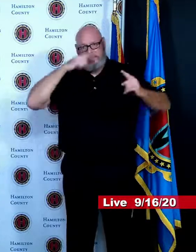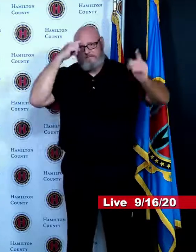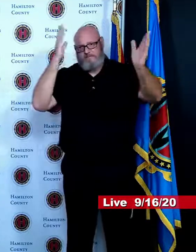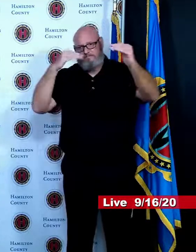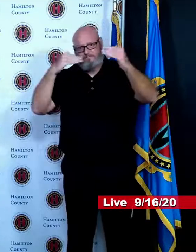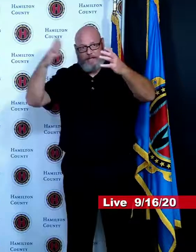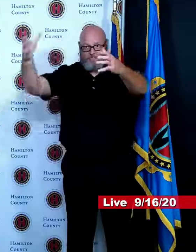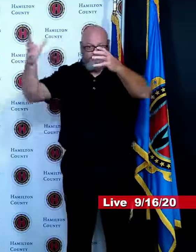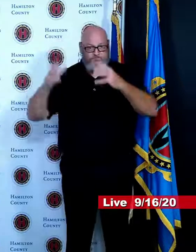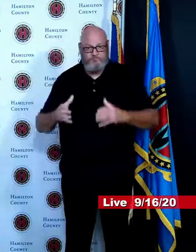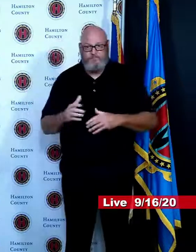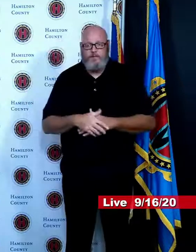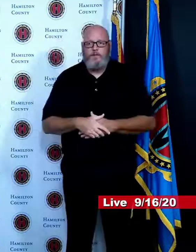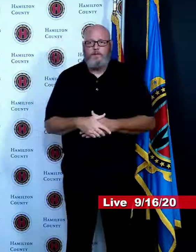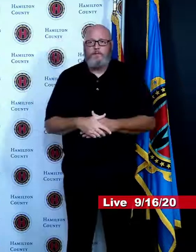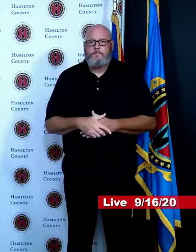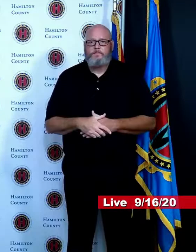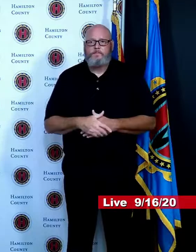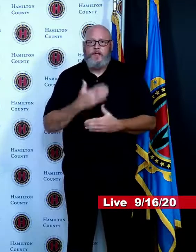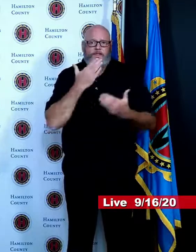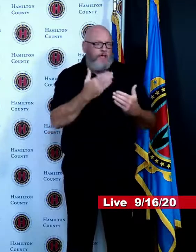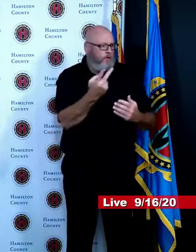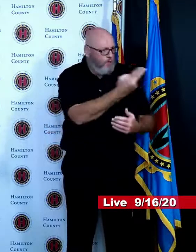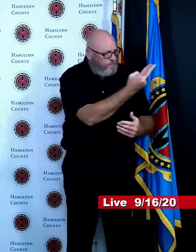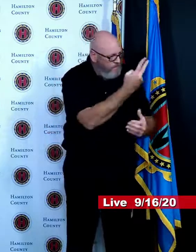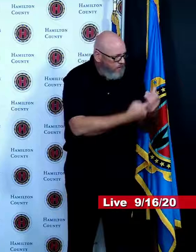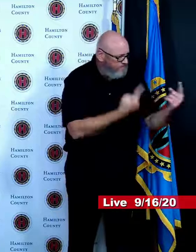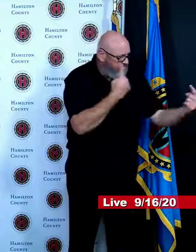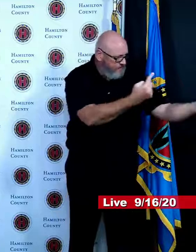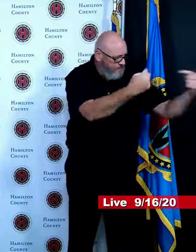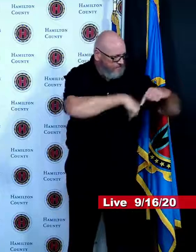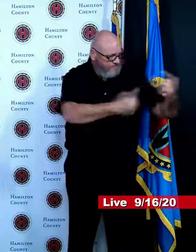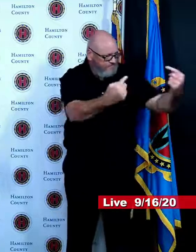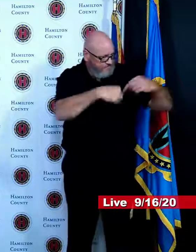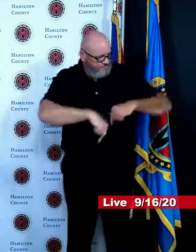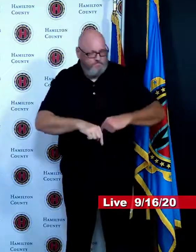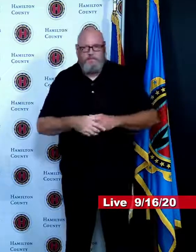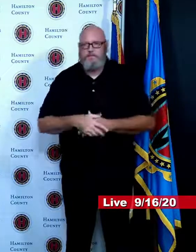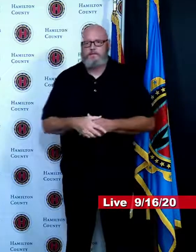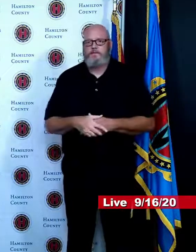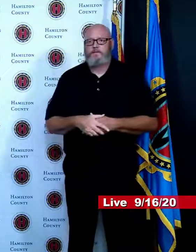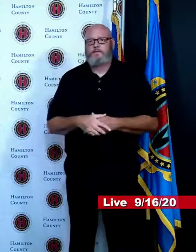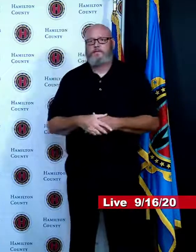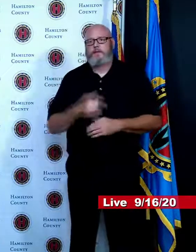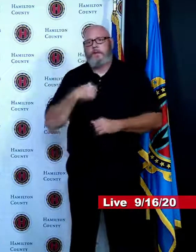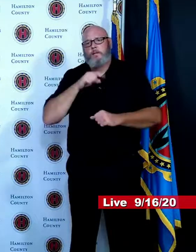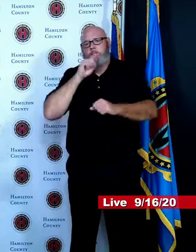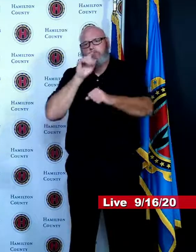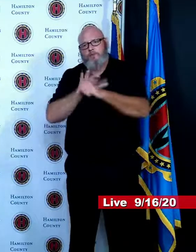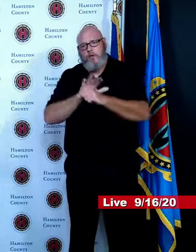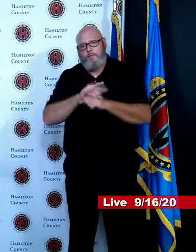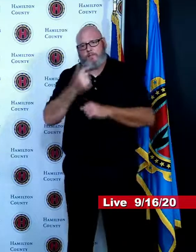Feagins for being here this morning I promise Greg will be back next week at least he's promised and I think I you know we we need to